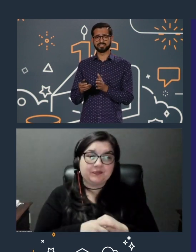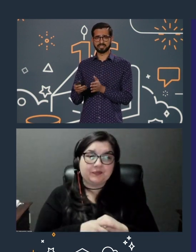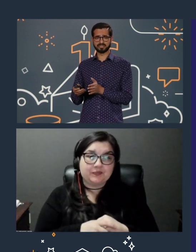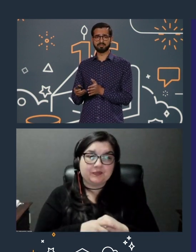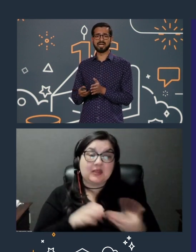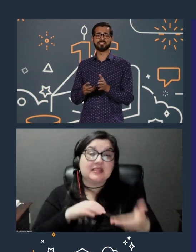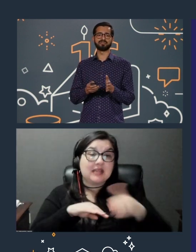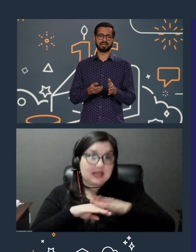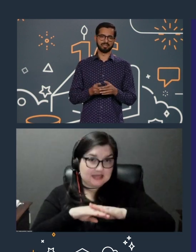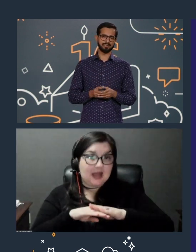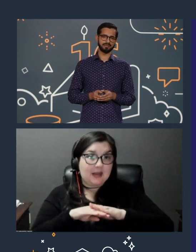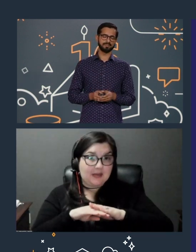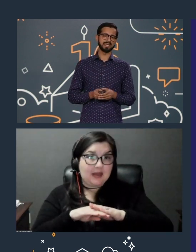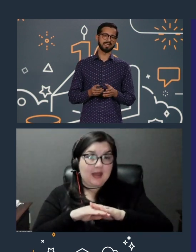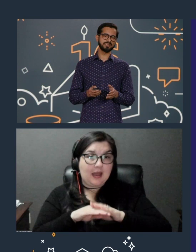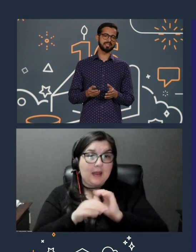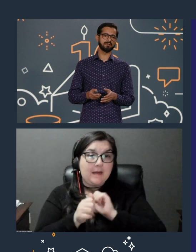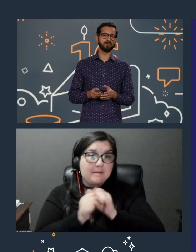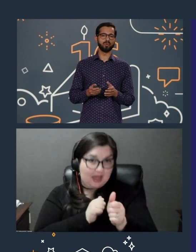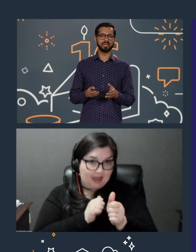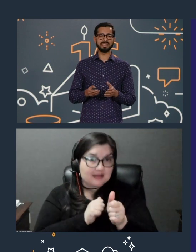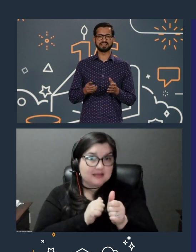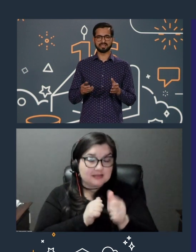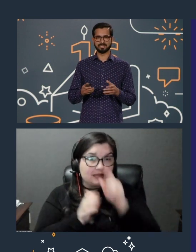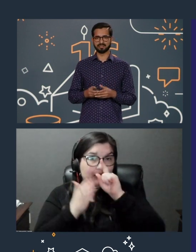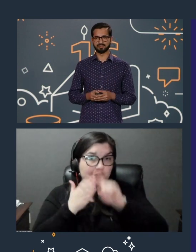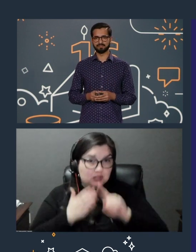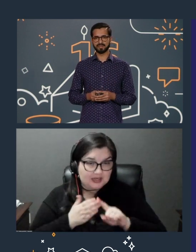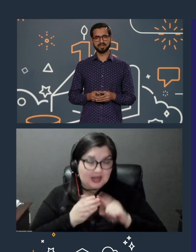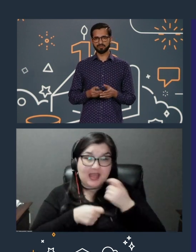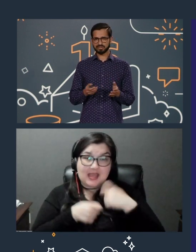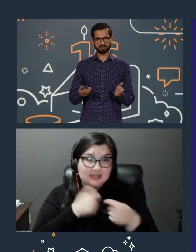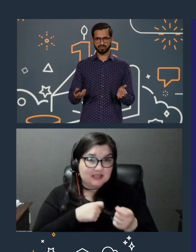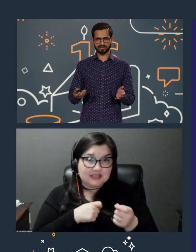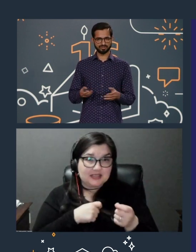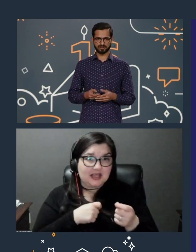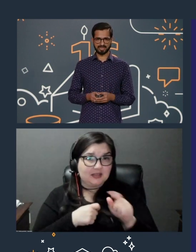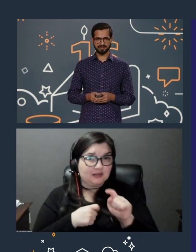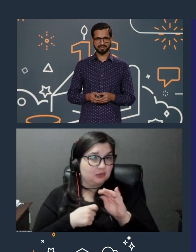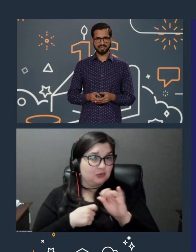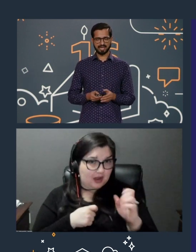checksum as a trailer, instead of only as a header, which is what we do today.